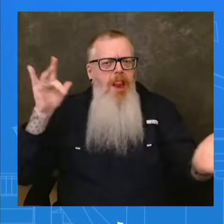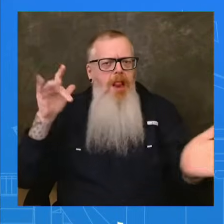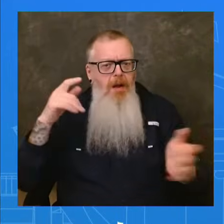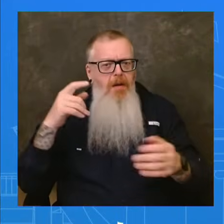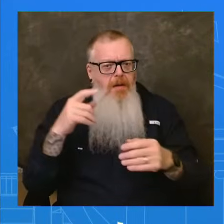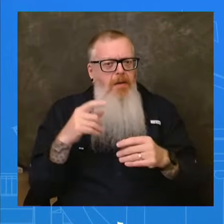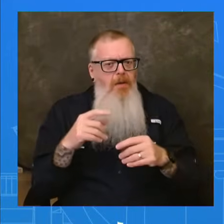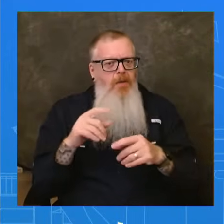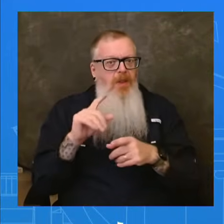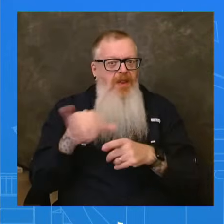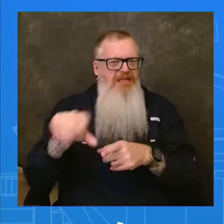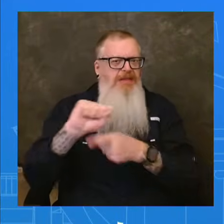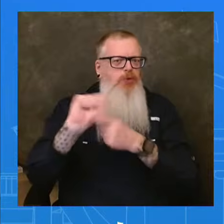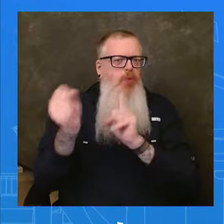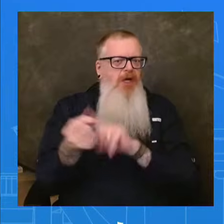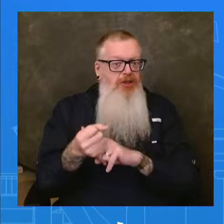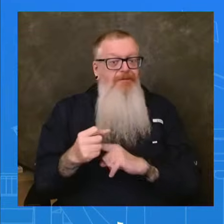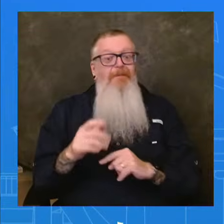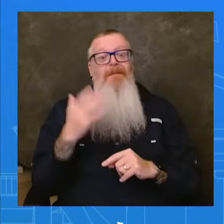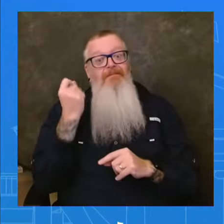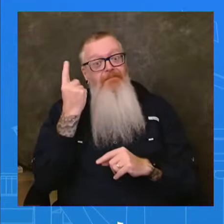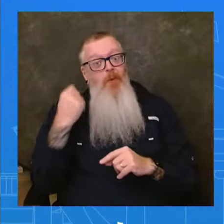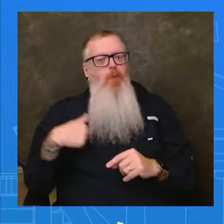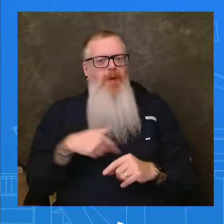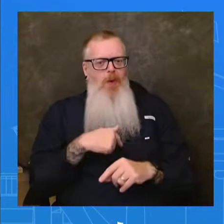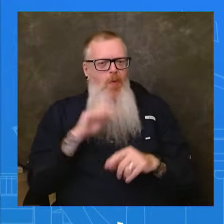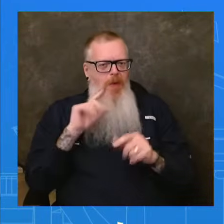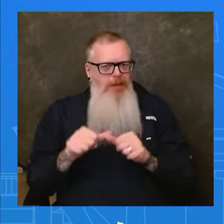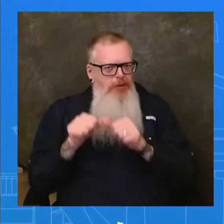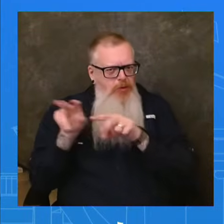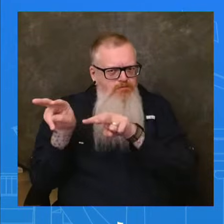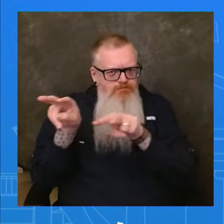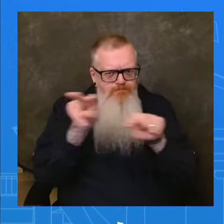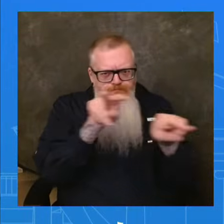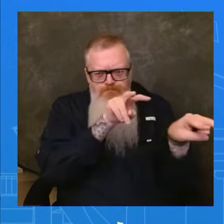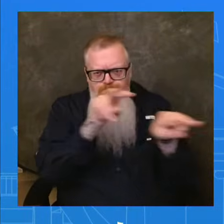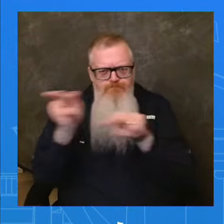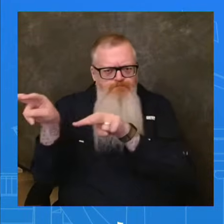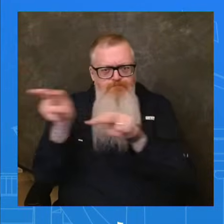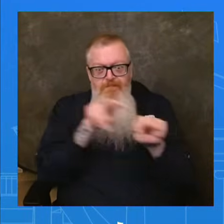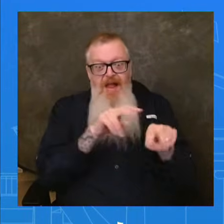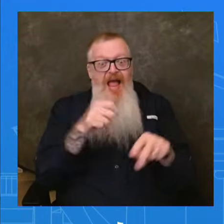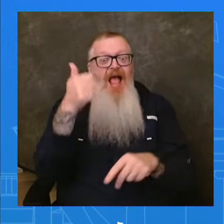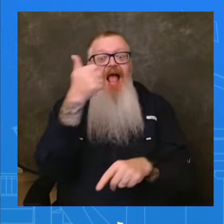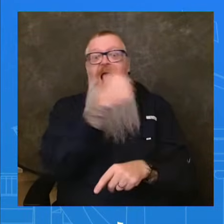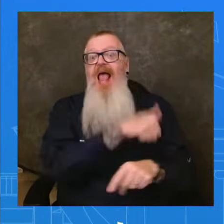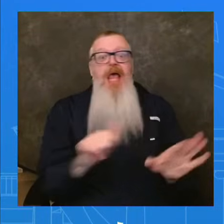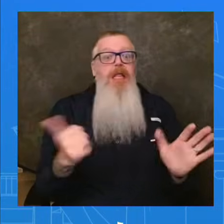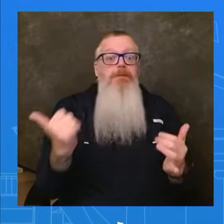to -- to work out and call out misinformation and conspiracy theories around the storm